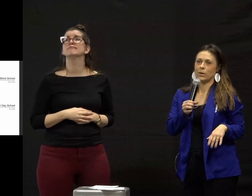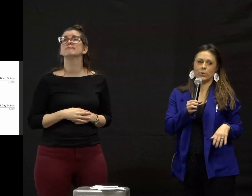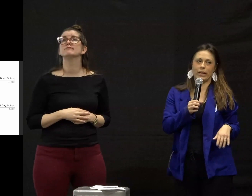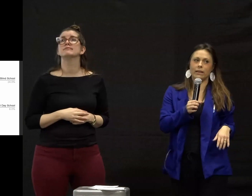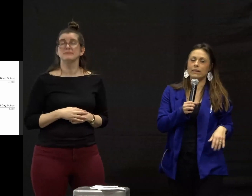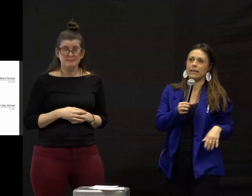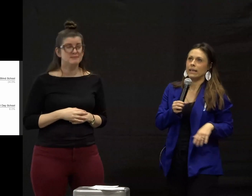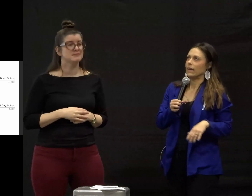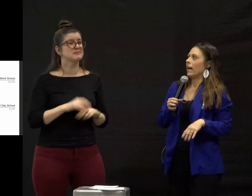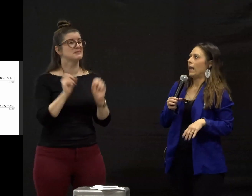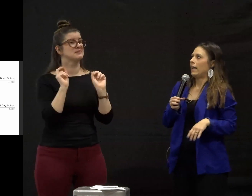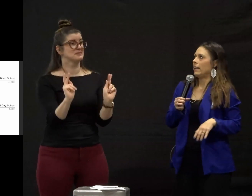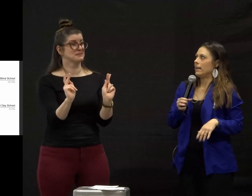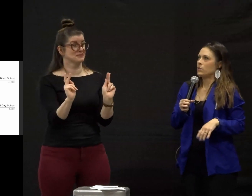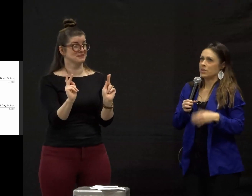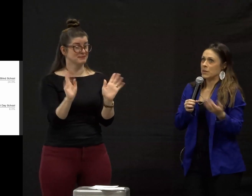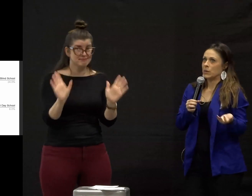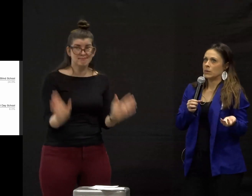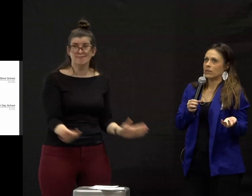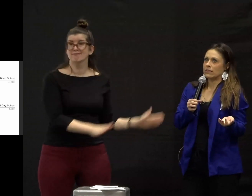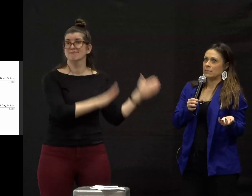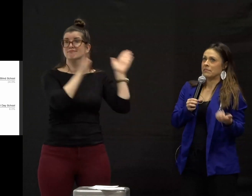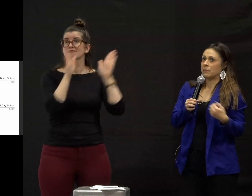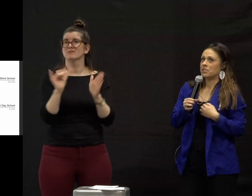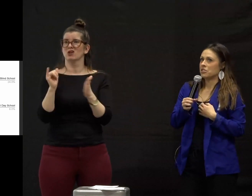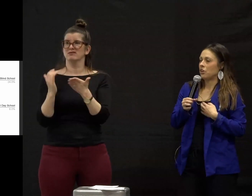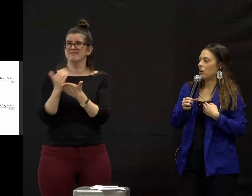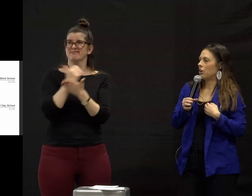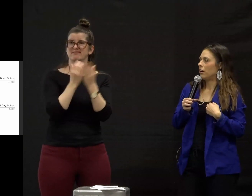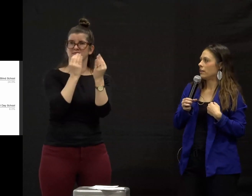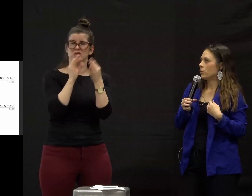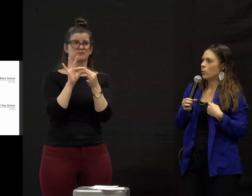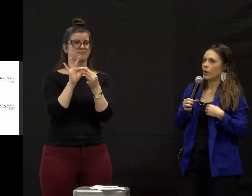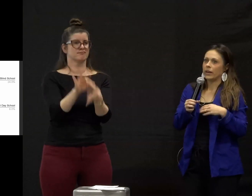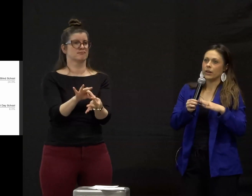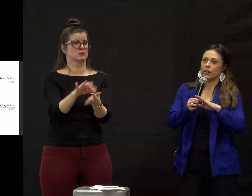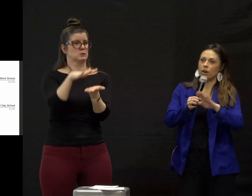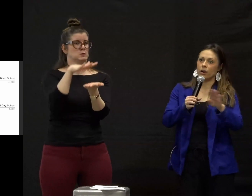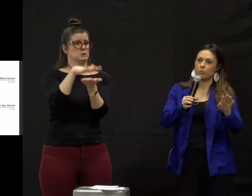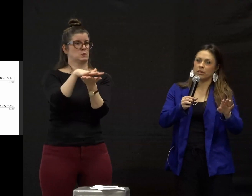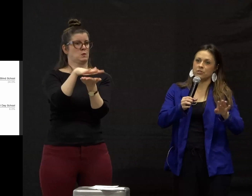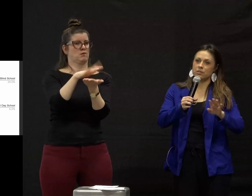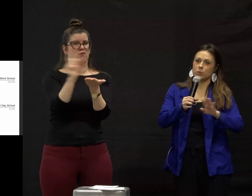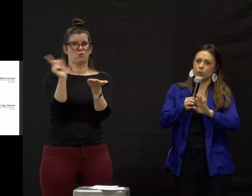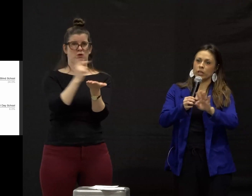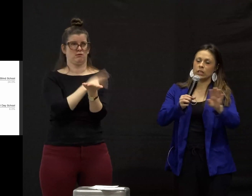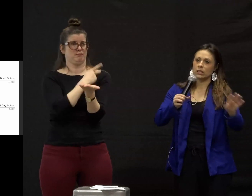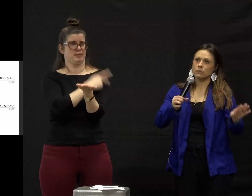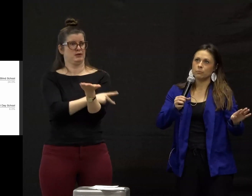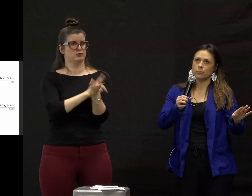Okay, and we also collected some information on where our patients were